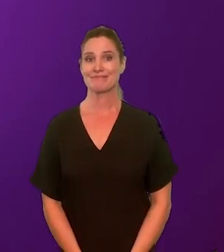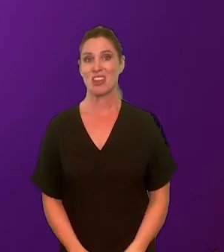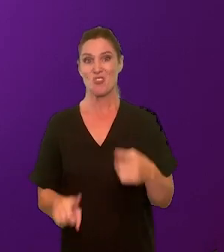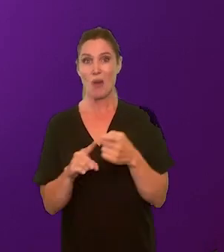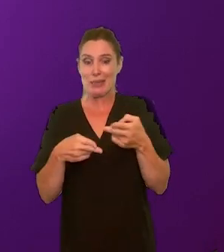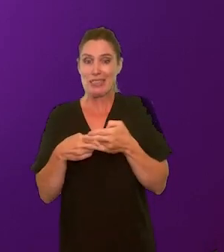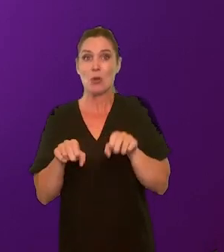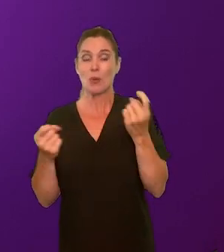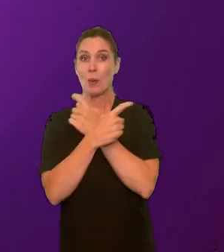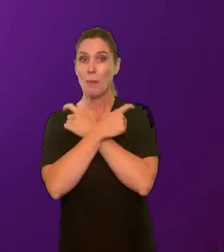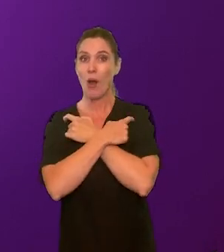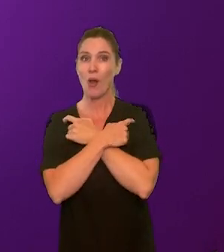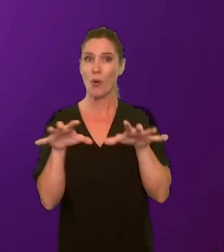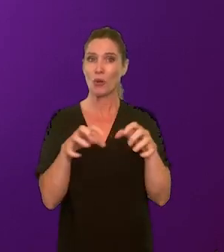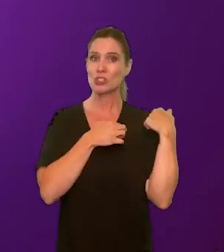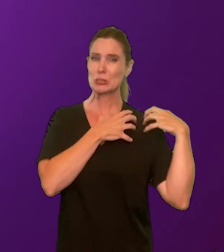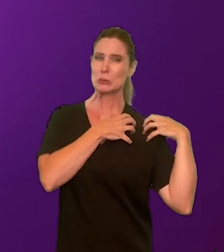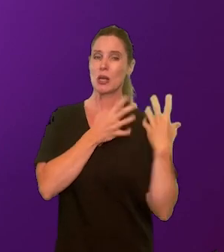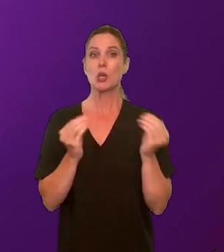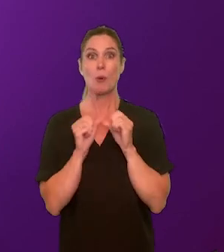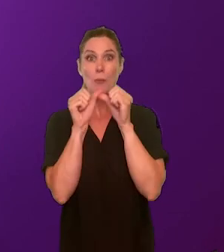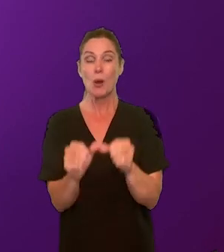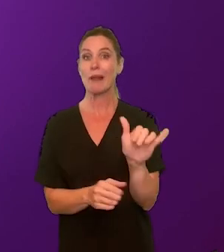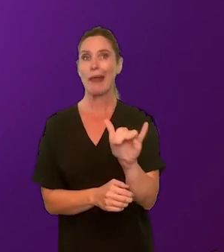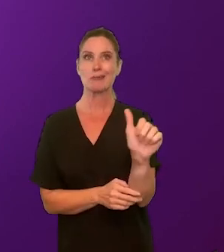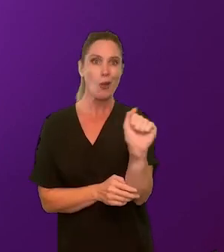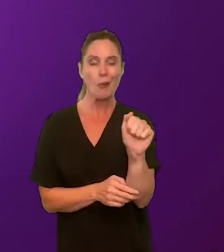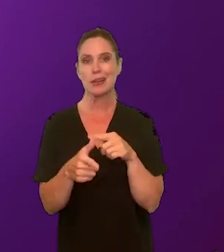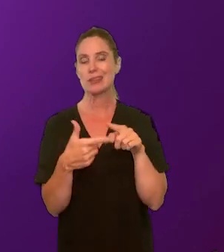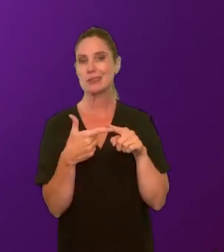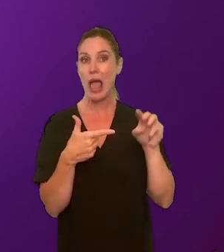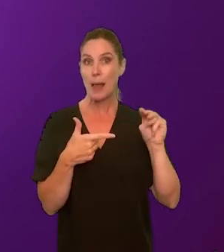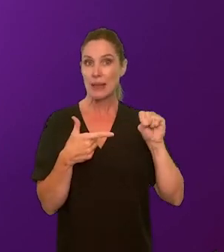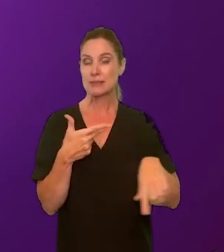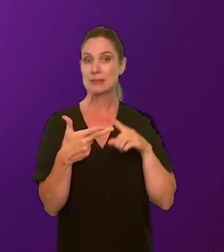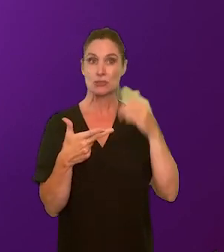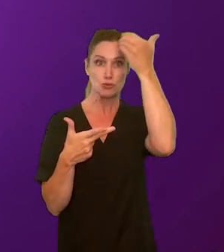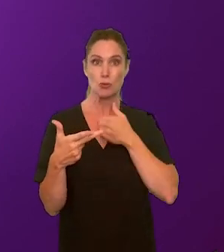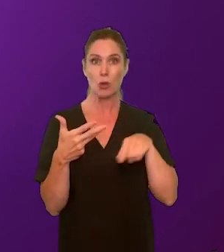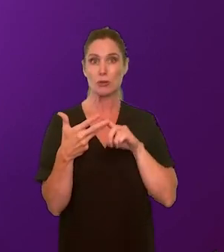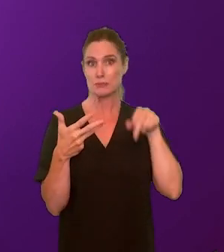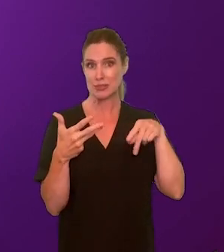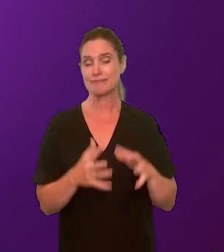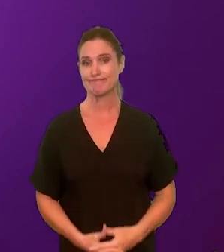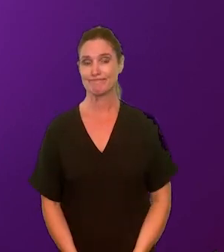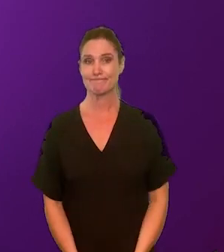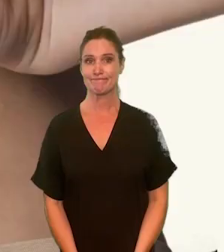to more permanent things like arthritis, MS, stroke and cerebral palsy. Bras are a particularly acute problem.